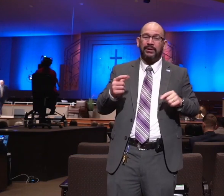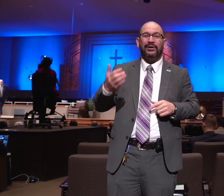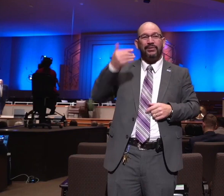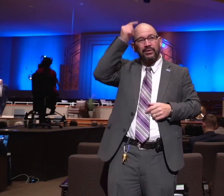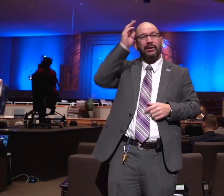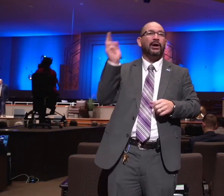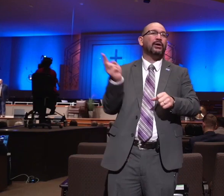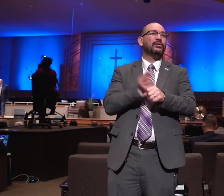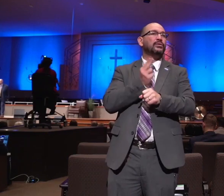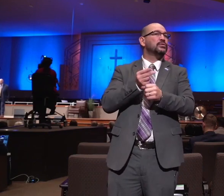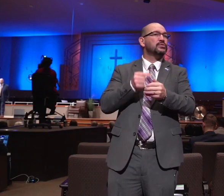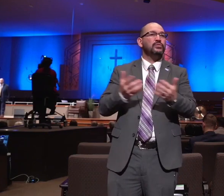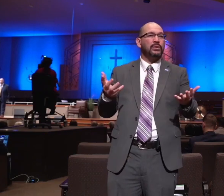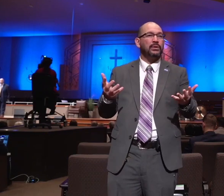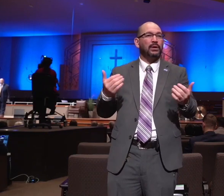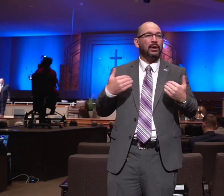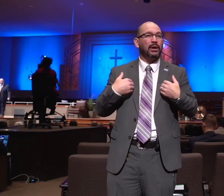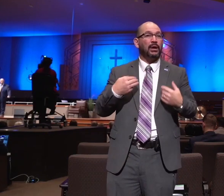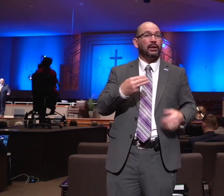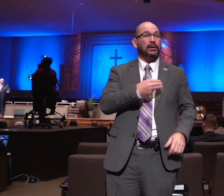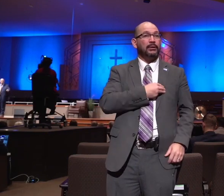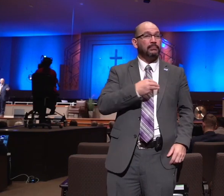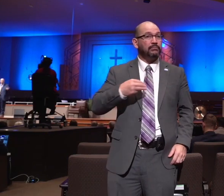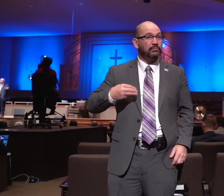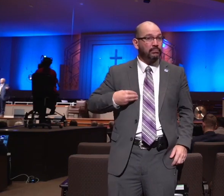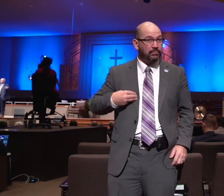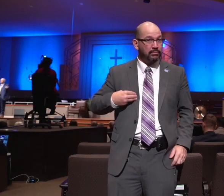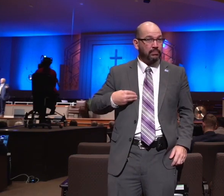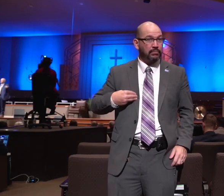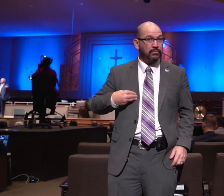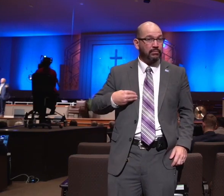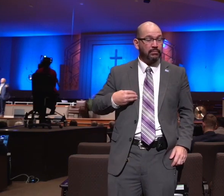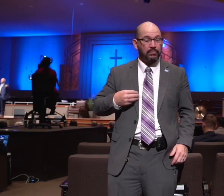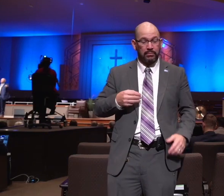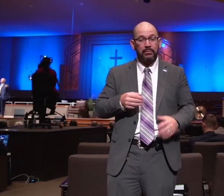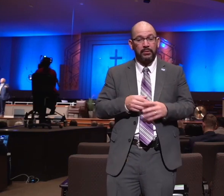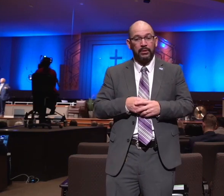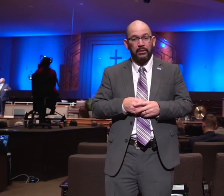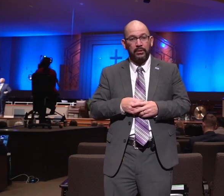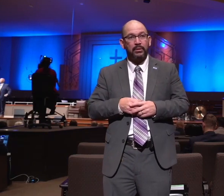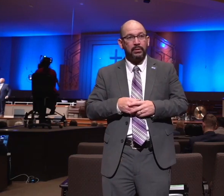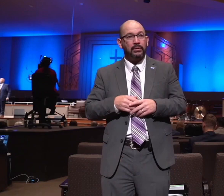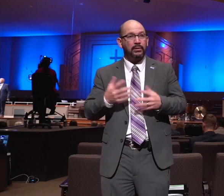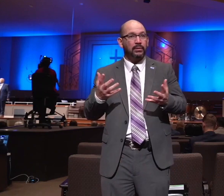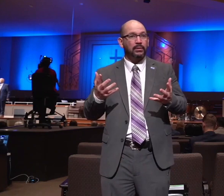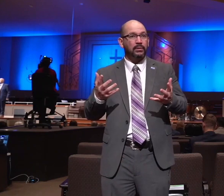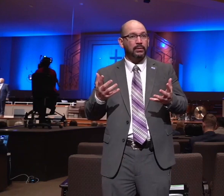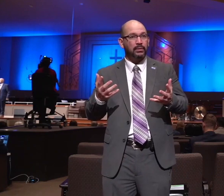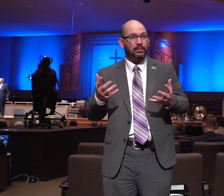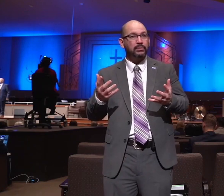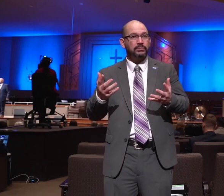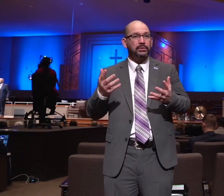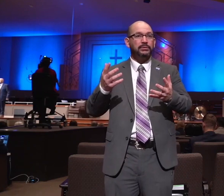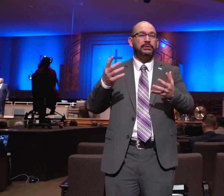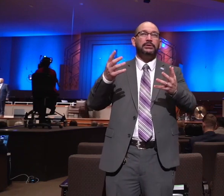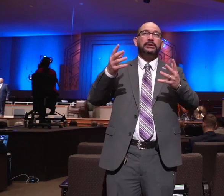we had members that would run all the